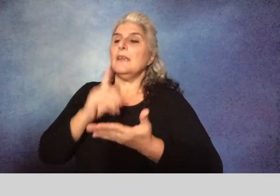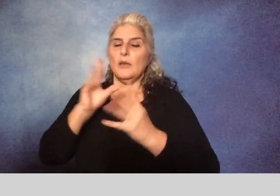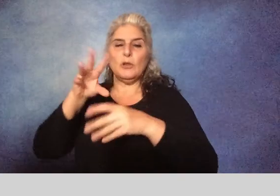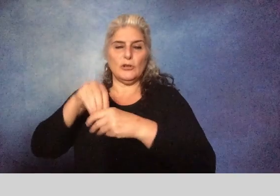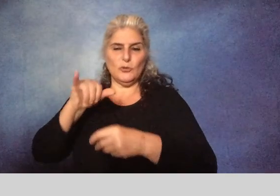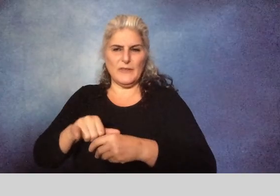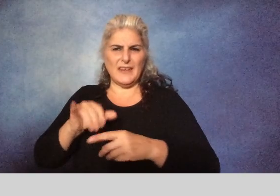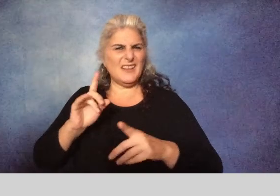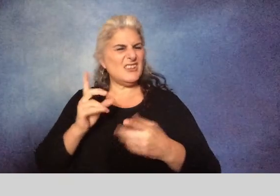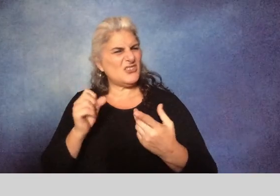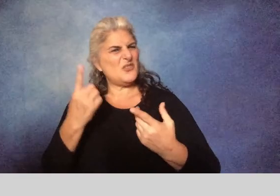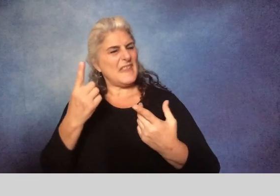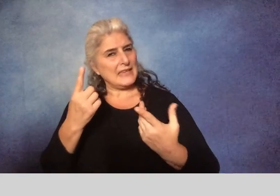which is an option for future work.